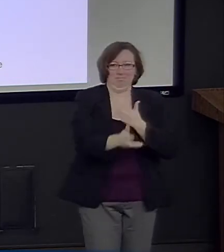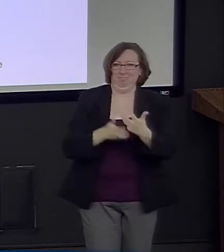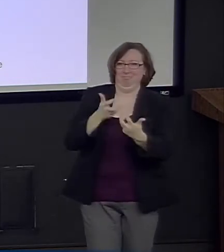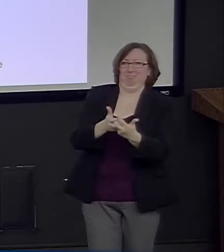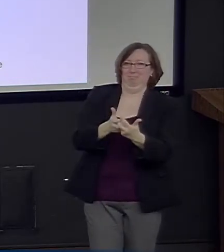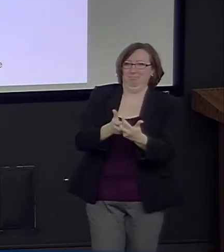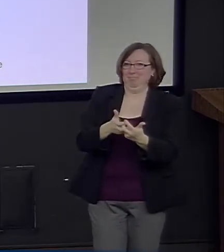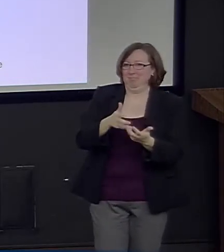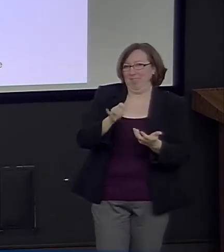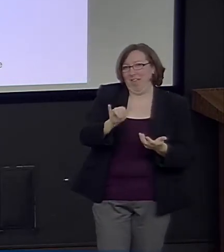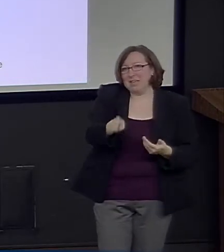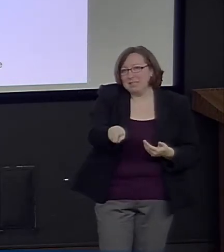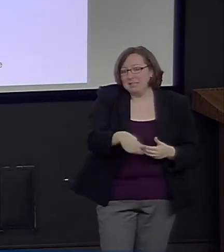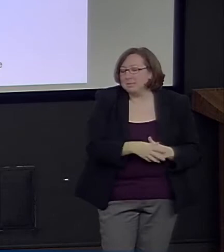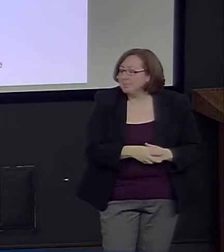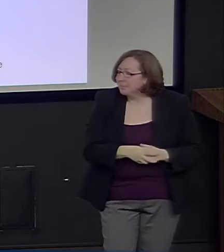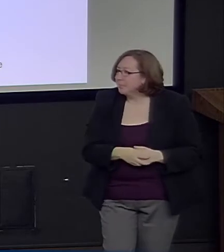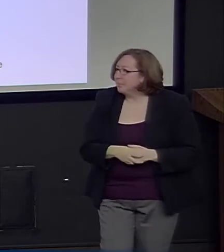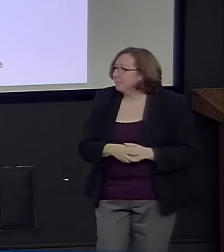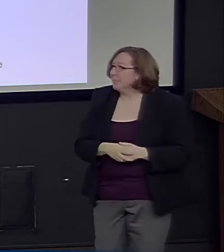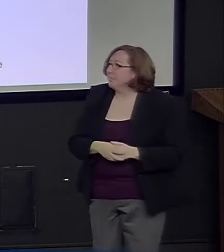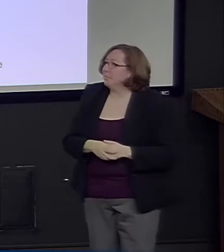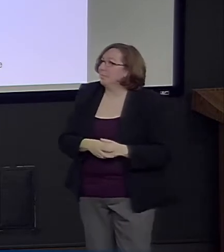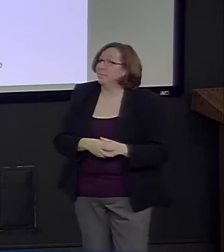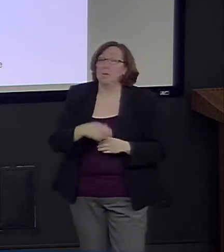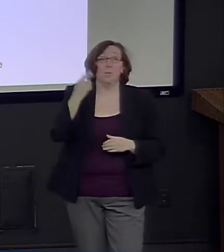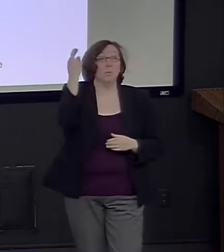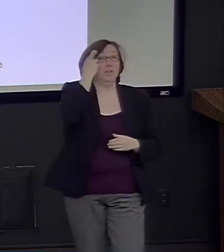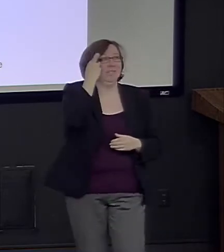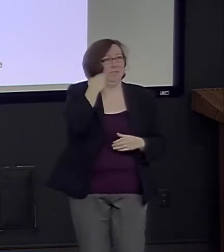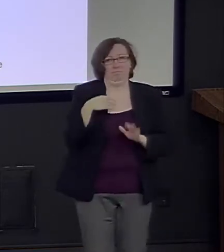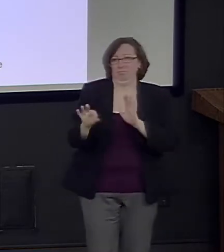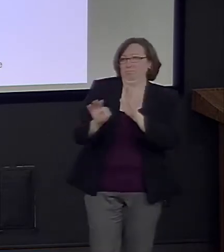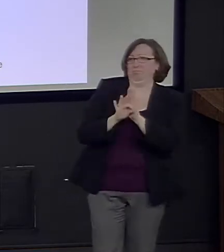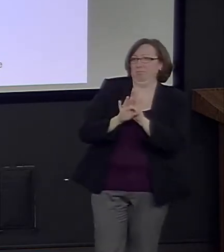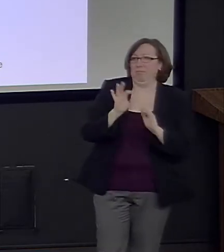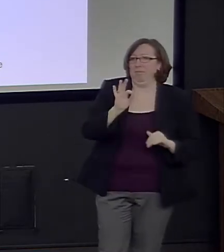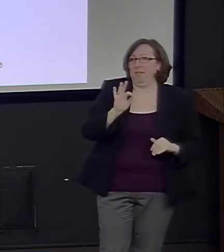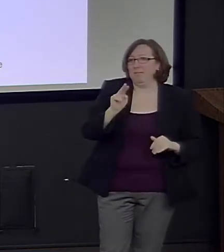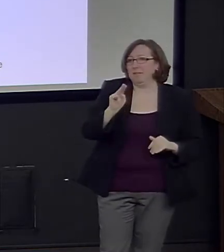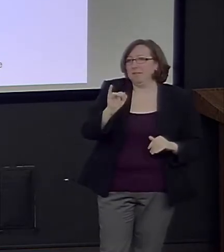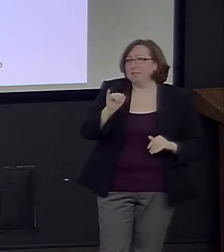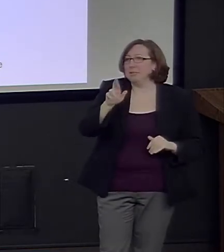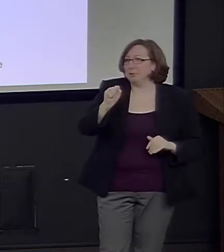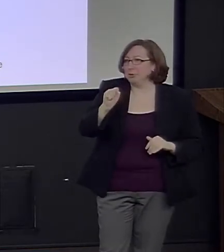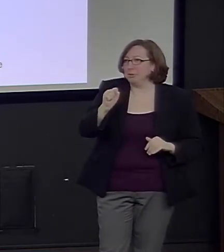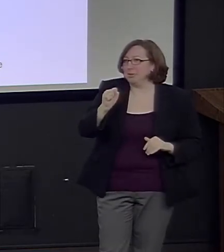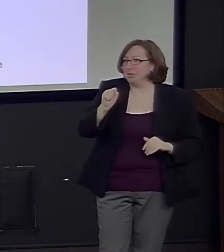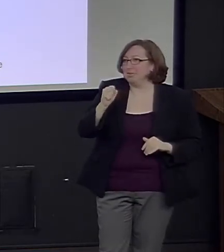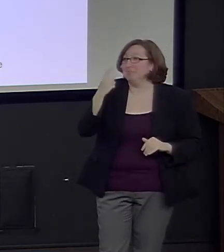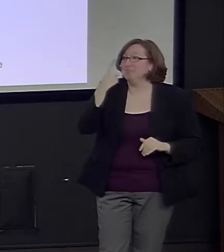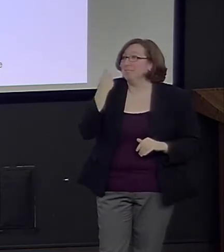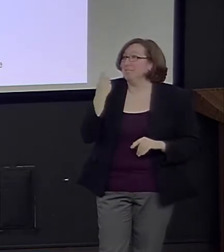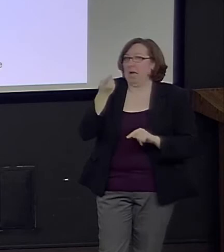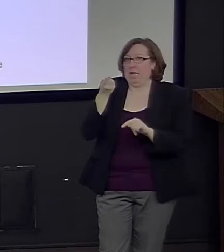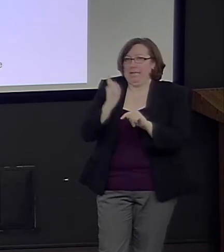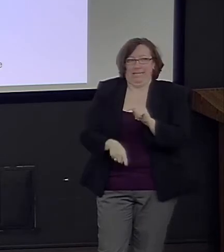So the reason that we would go to functional near-infrared spectroscopy is because we can't do it any other way.